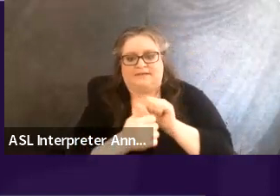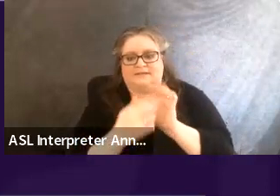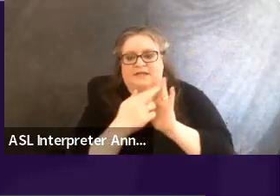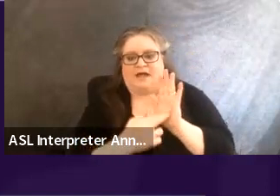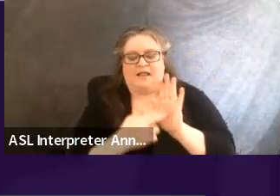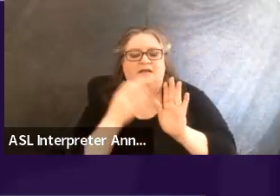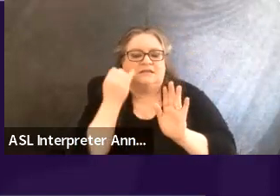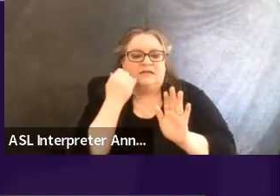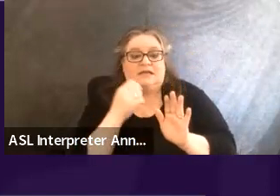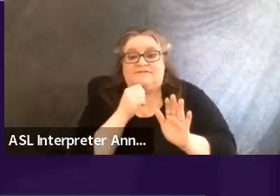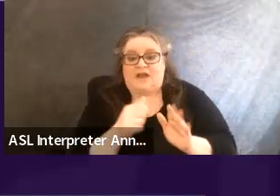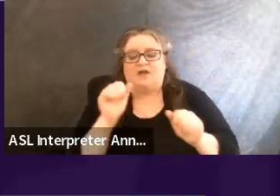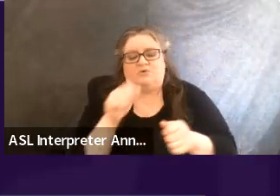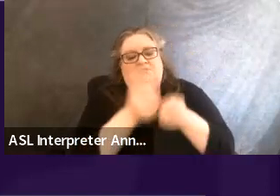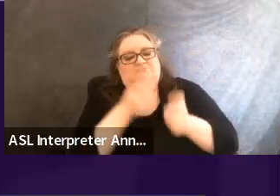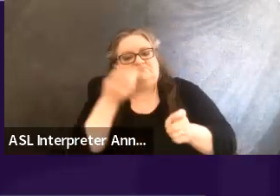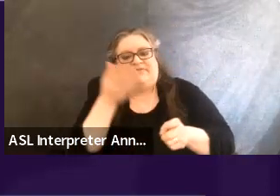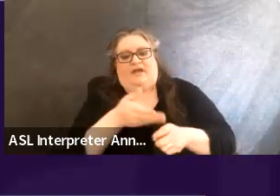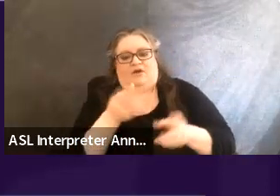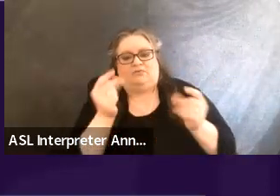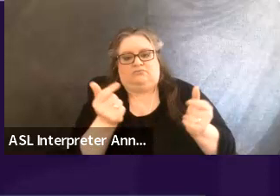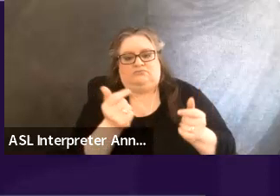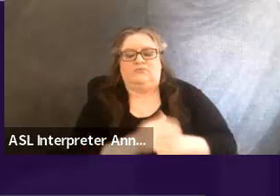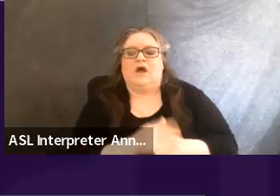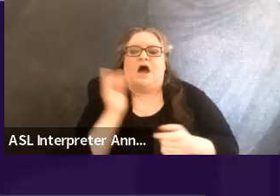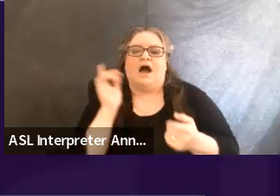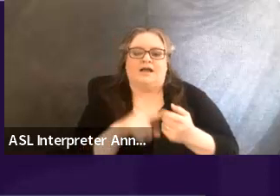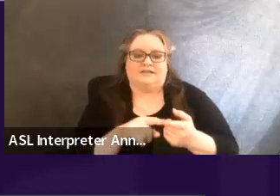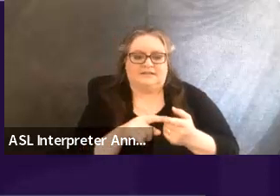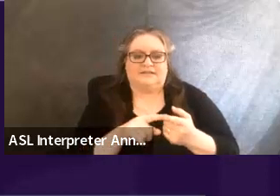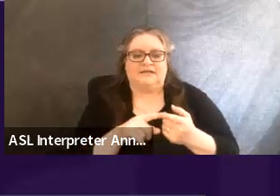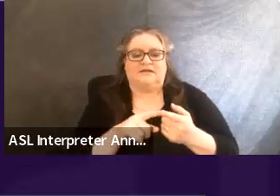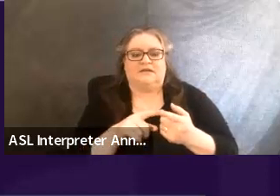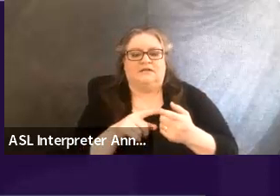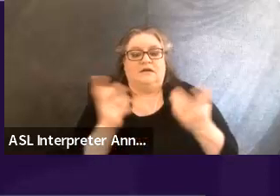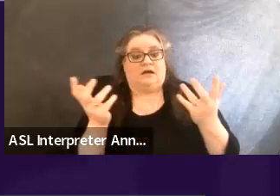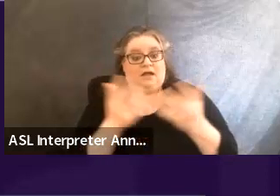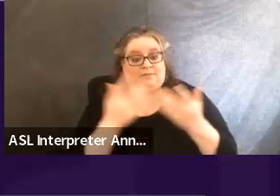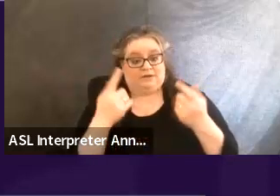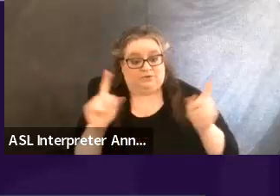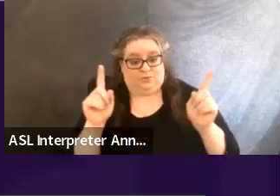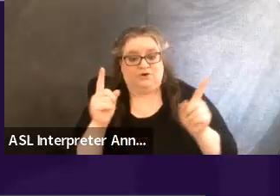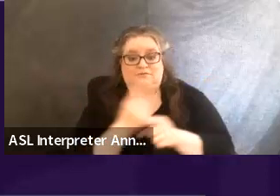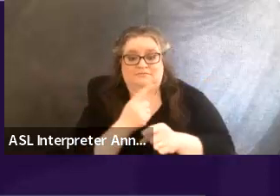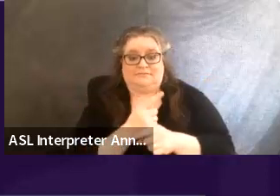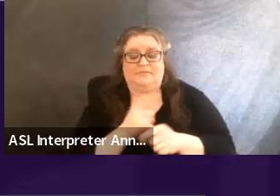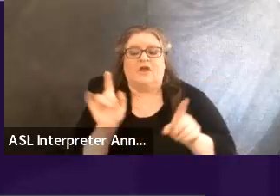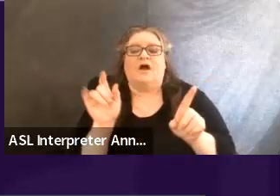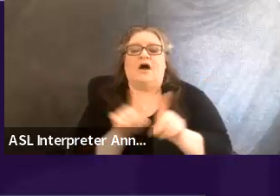and if not, you can make the adjustments right there until you get the combination that works. There are also browser extensions